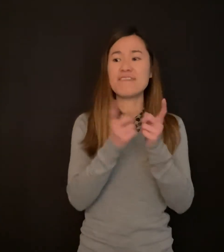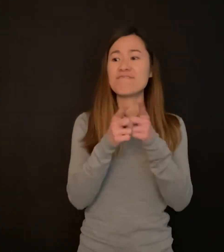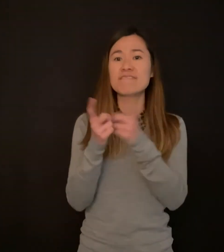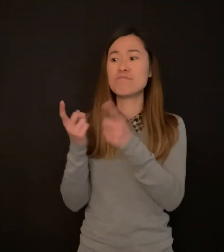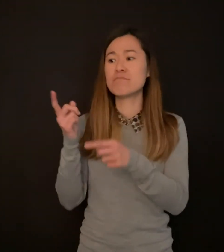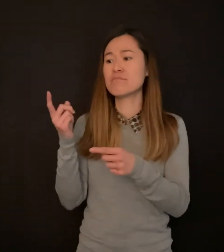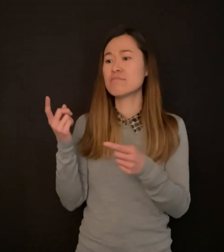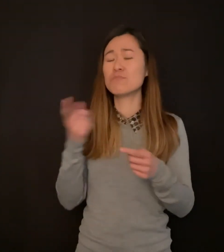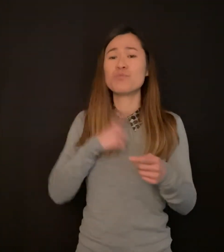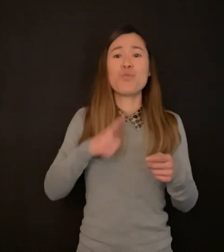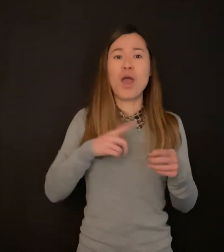Exercise too.